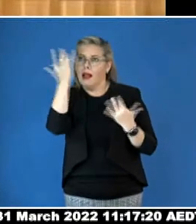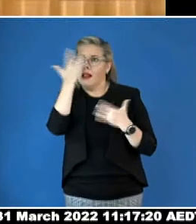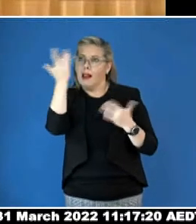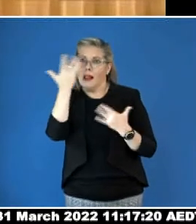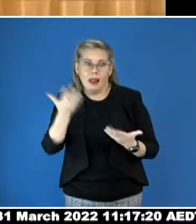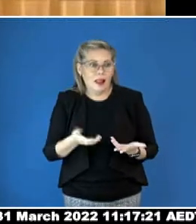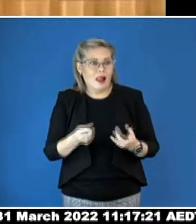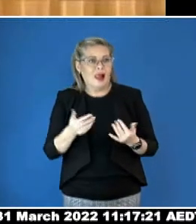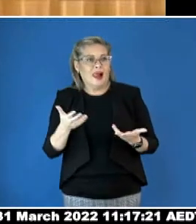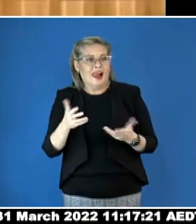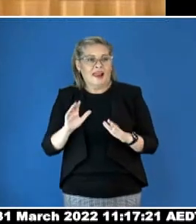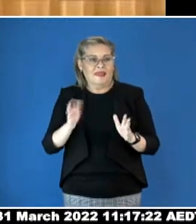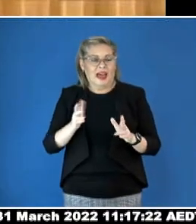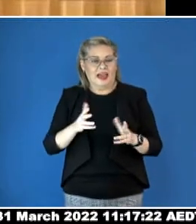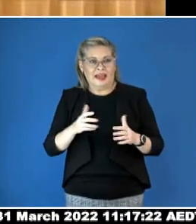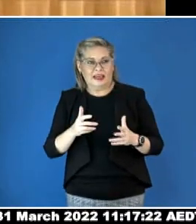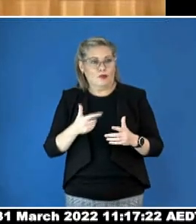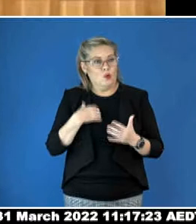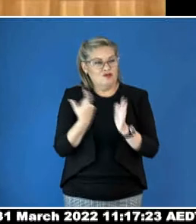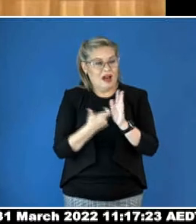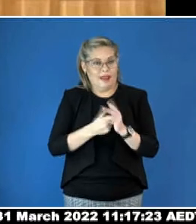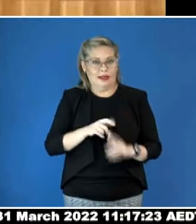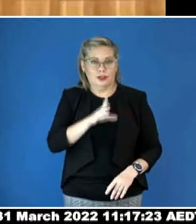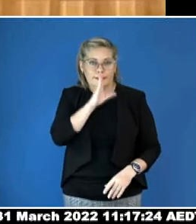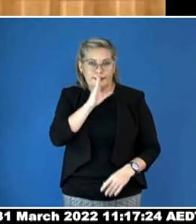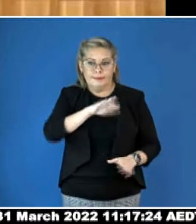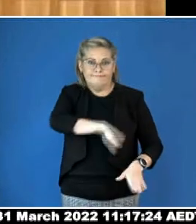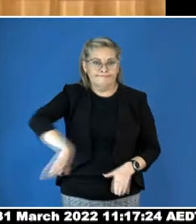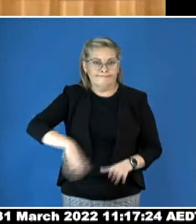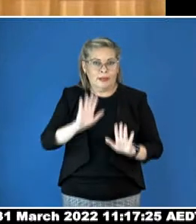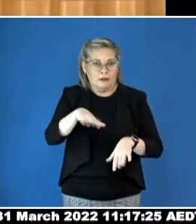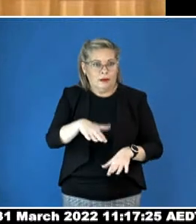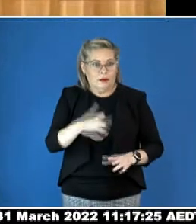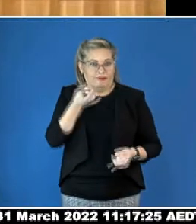It was a lot easier for it just to go away rather than to have to do something about it.